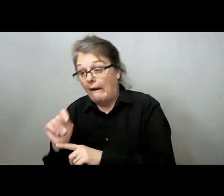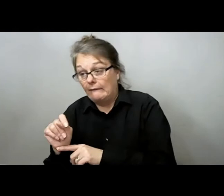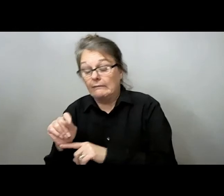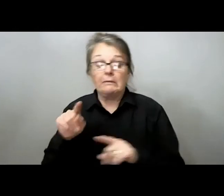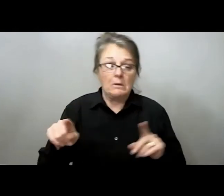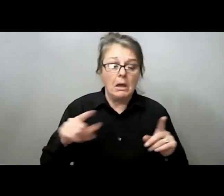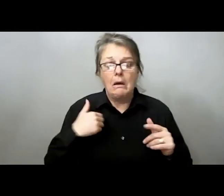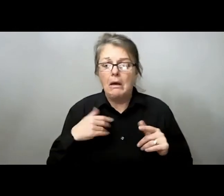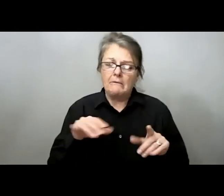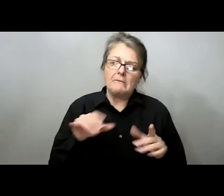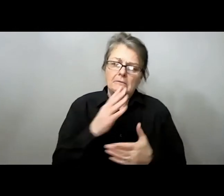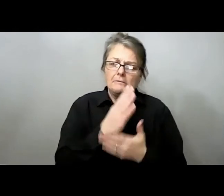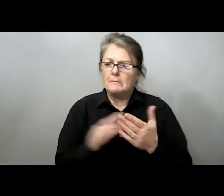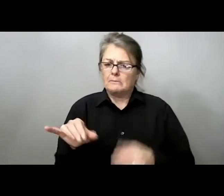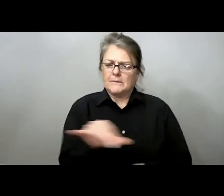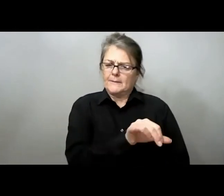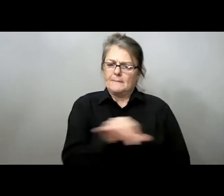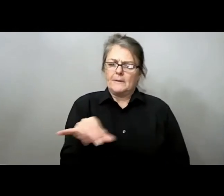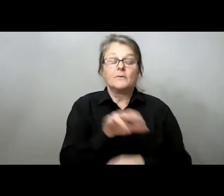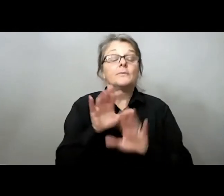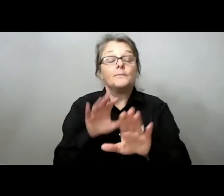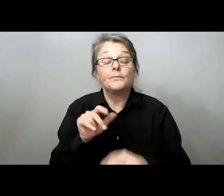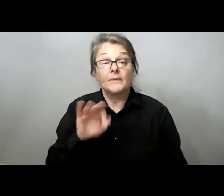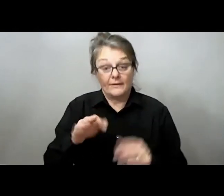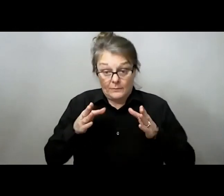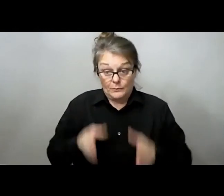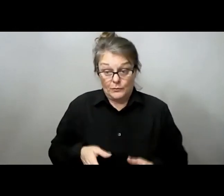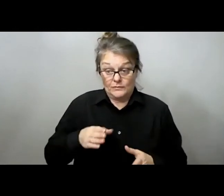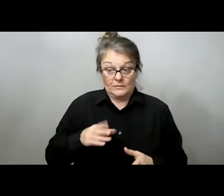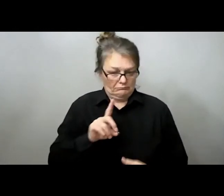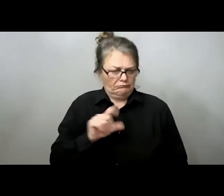UNDER THE CODE WHEN A PERSON WITH A DISABILITY NEEDS ACCOMMODATION,